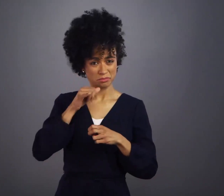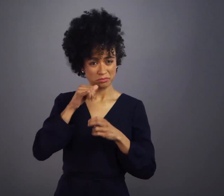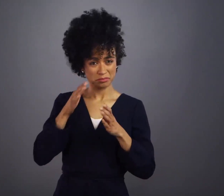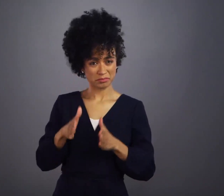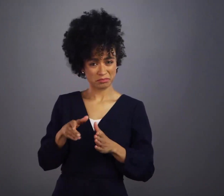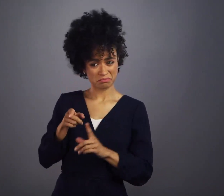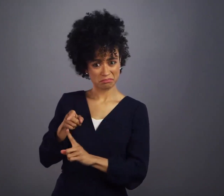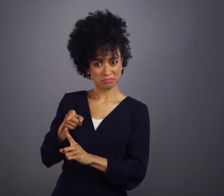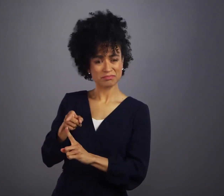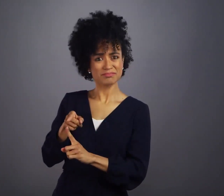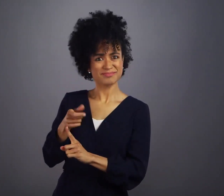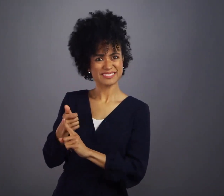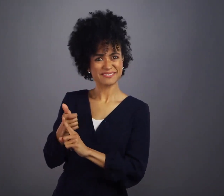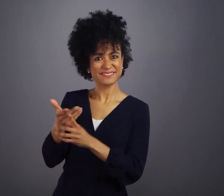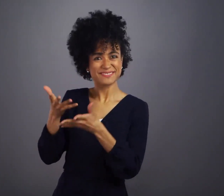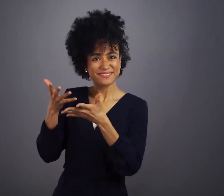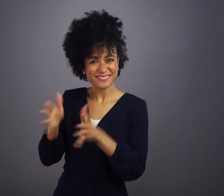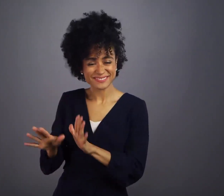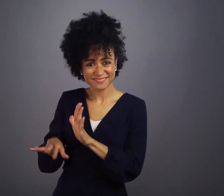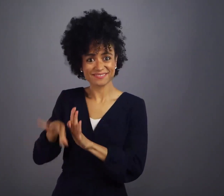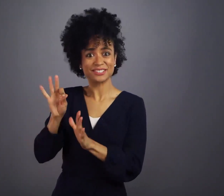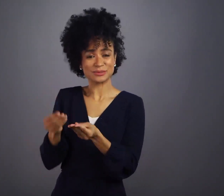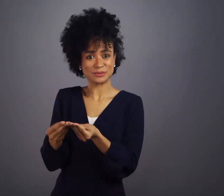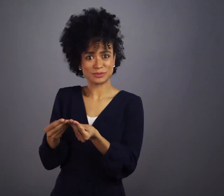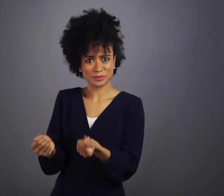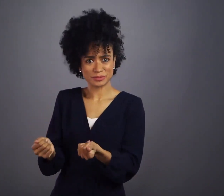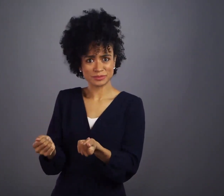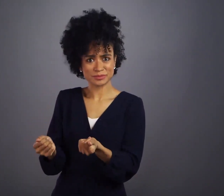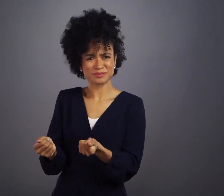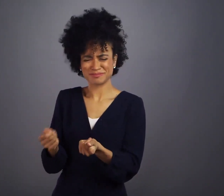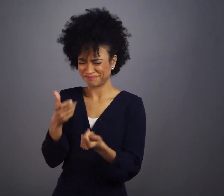But the ex-problem drinker who has found this solution,